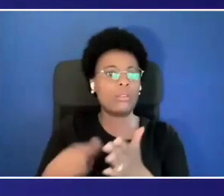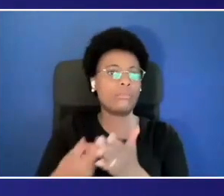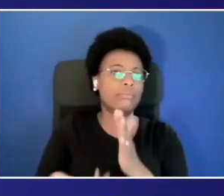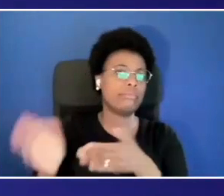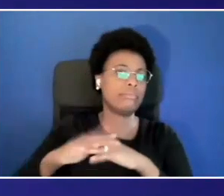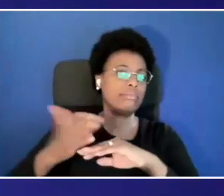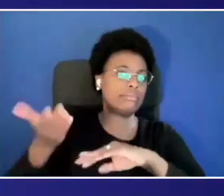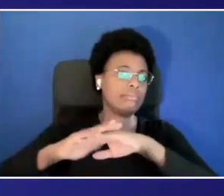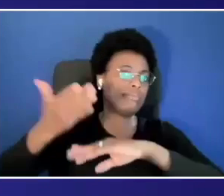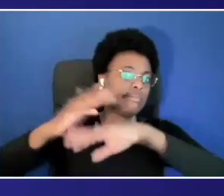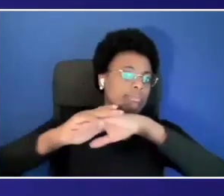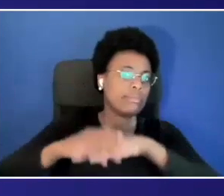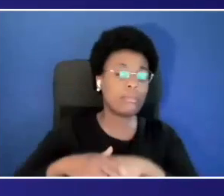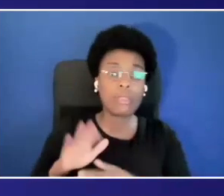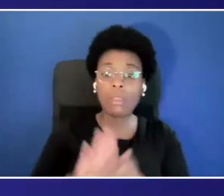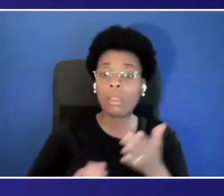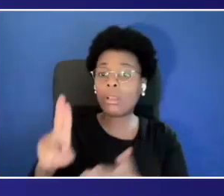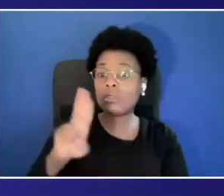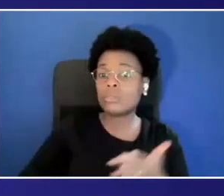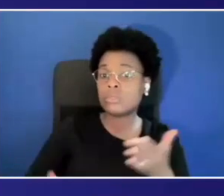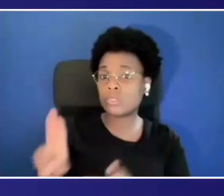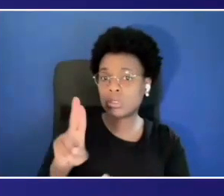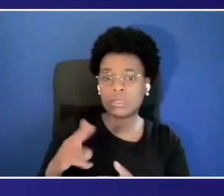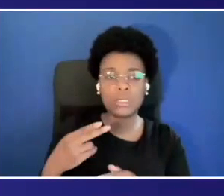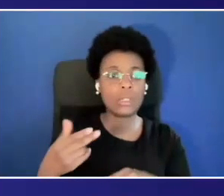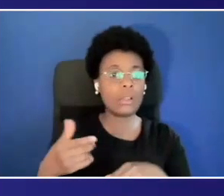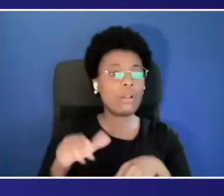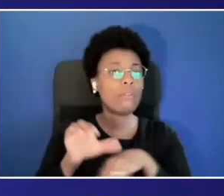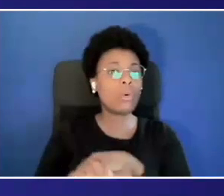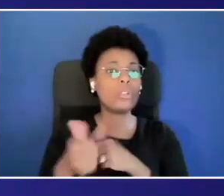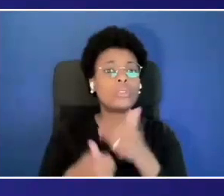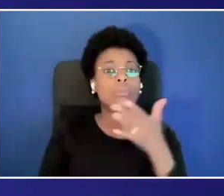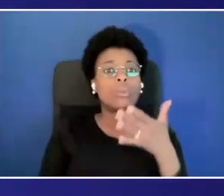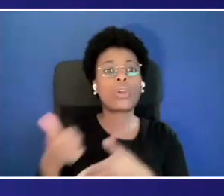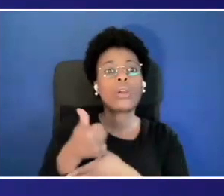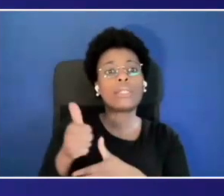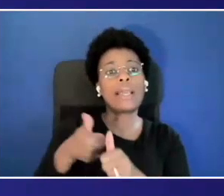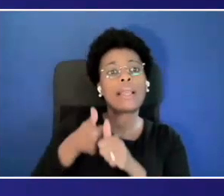Rather, colleges universities are forced to prioritize compliance with government regulations. That's why you're all here today.